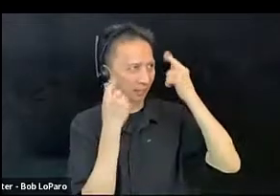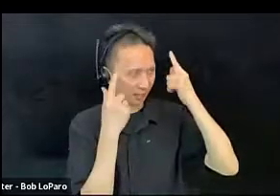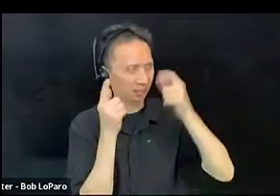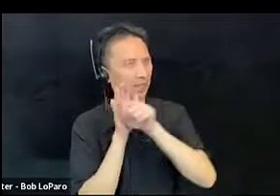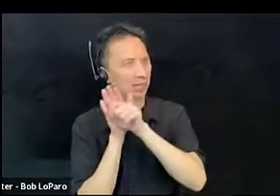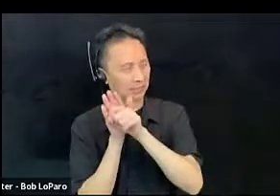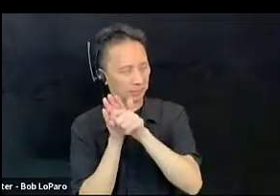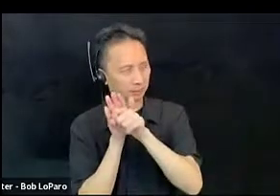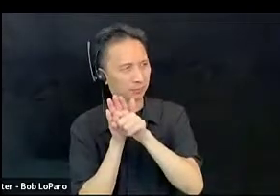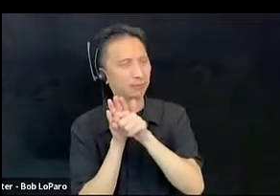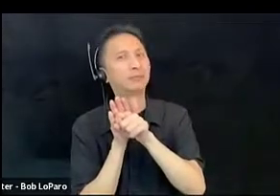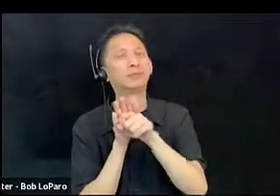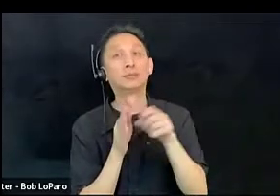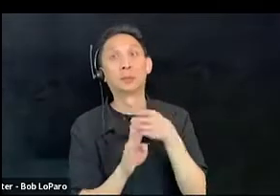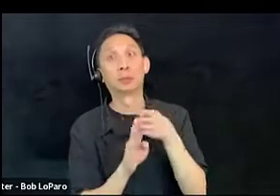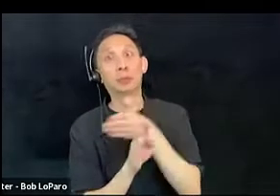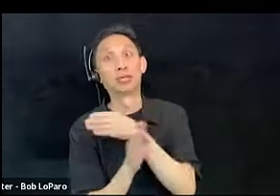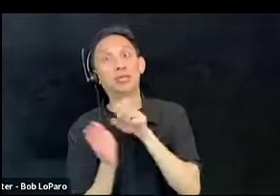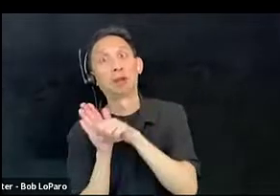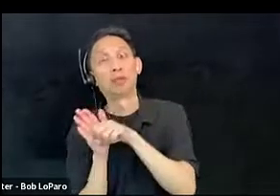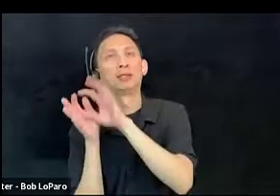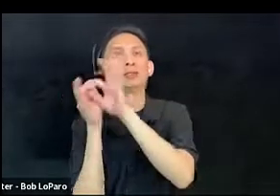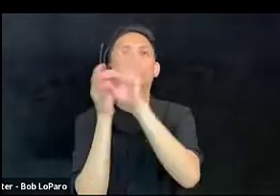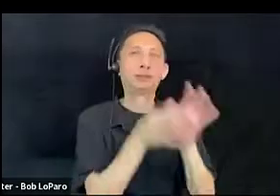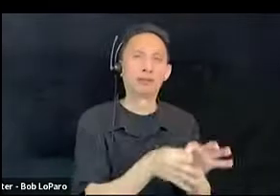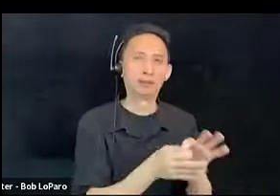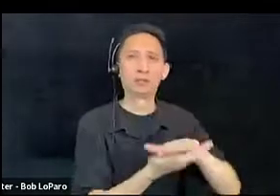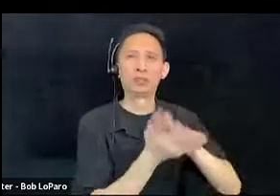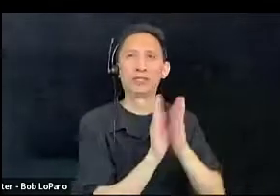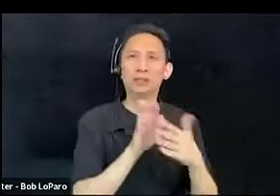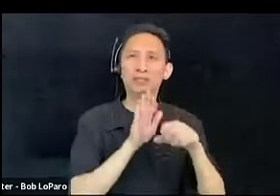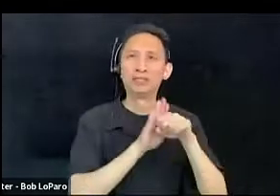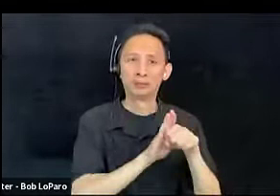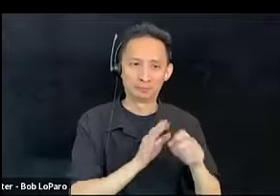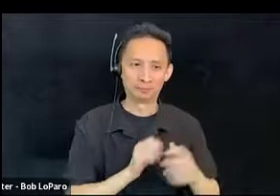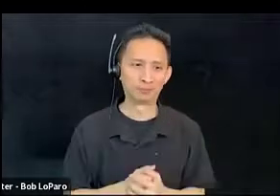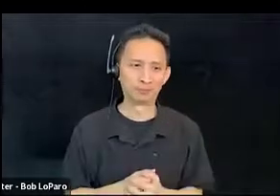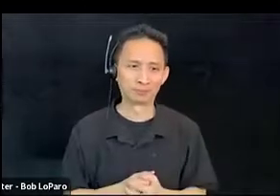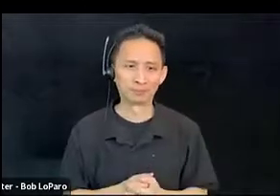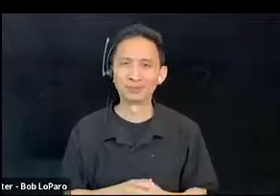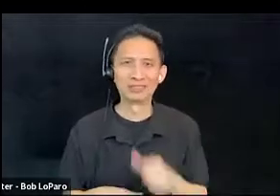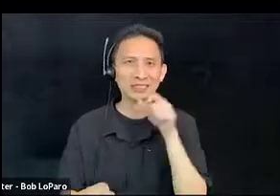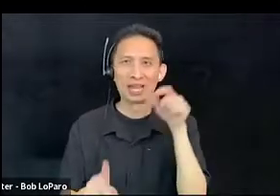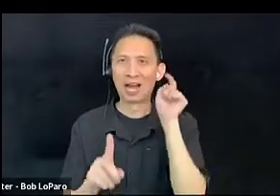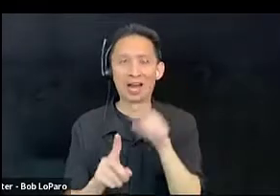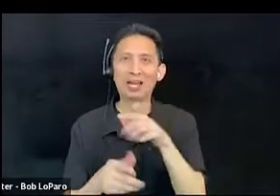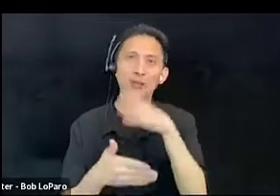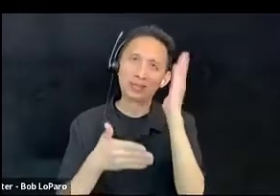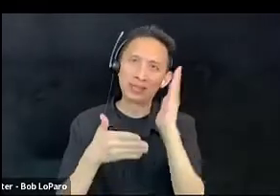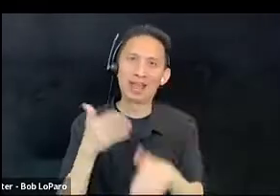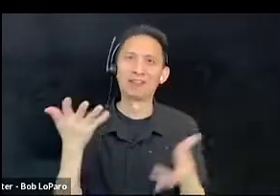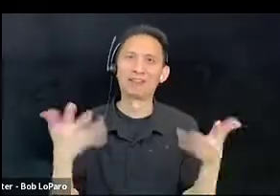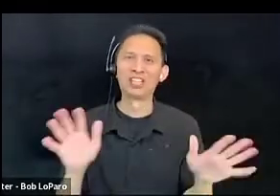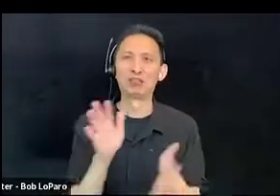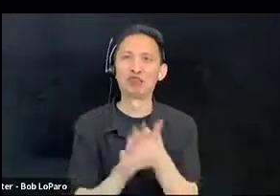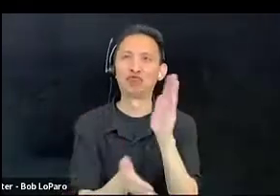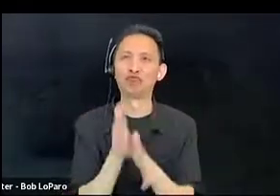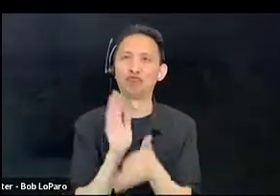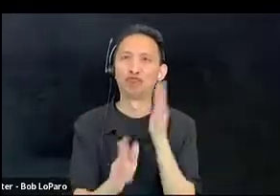to provide a concrete reference. And it's not intended to be an end, okay. For kids with CVI,